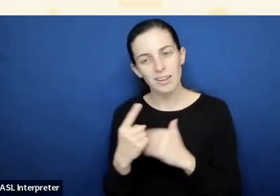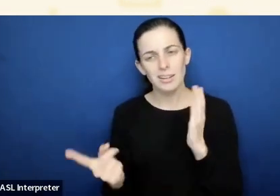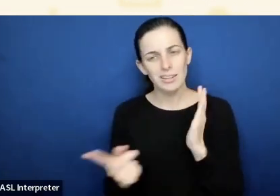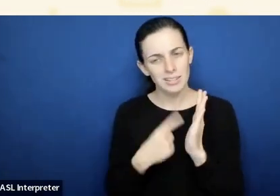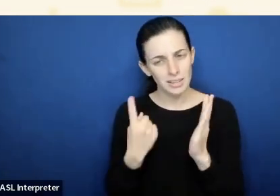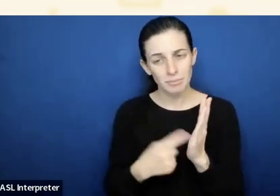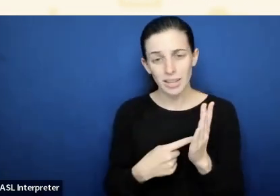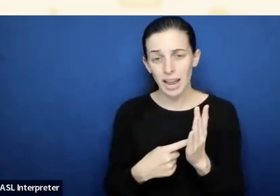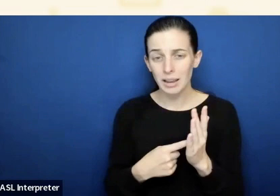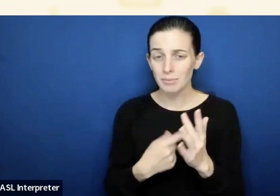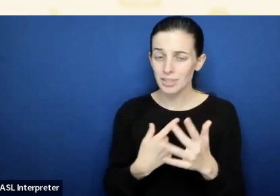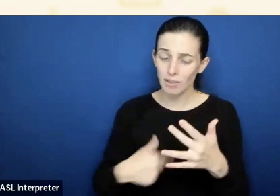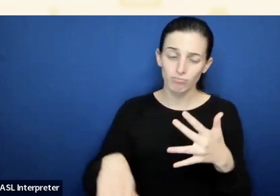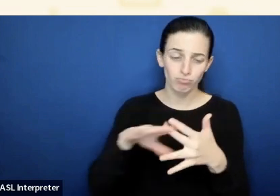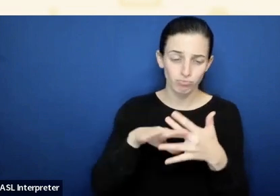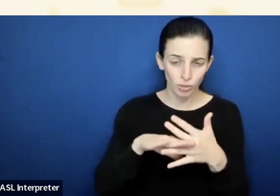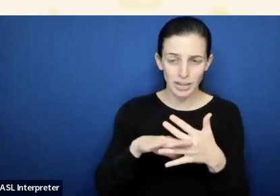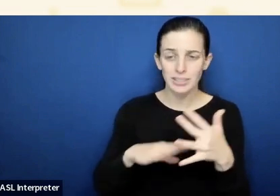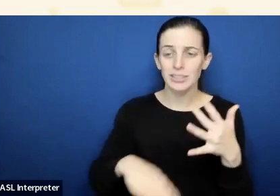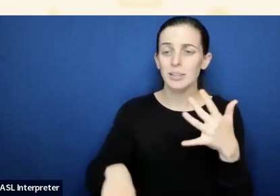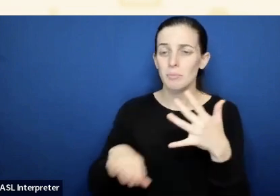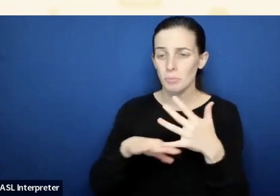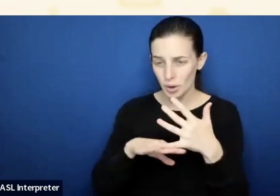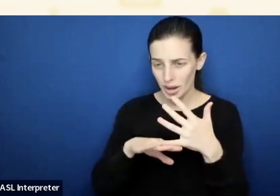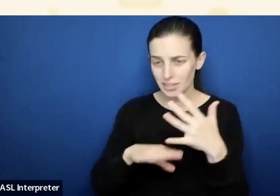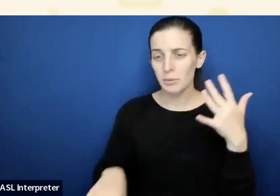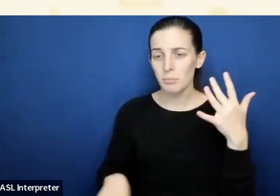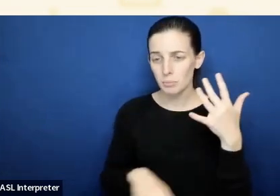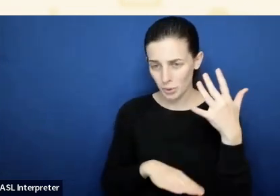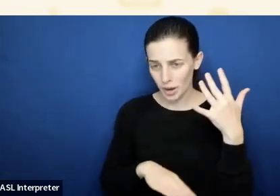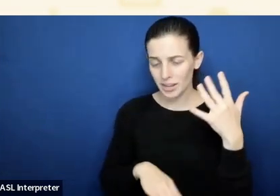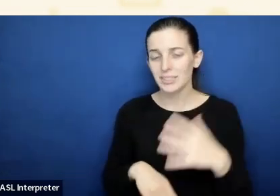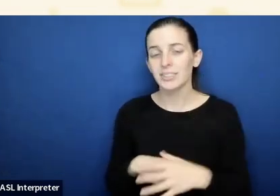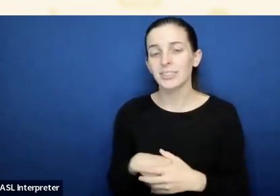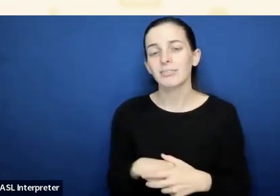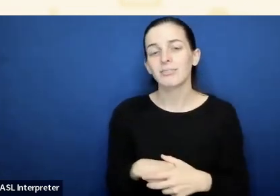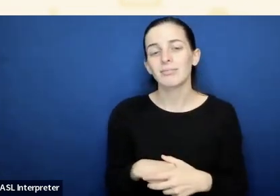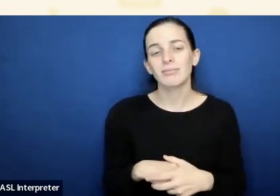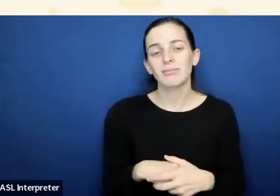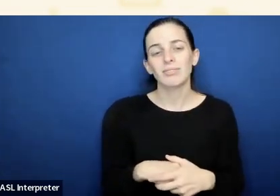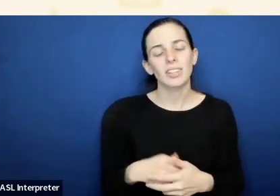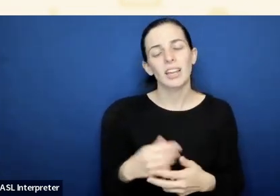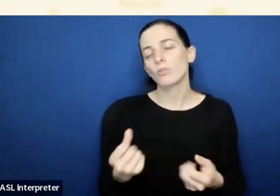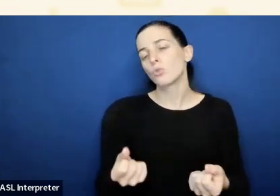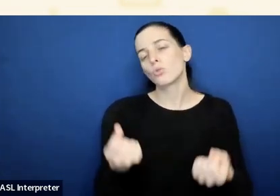And there's so much we have to cover,